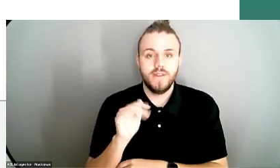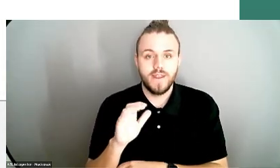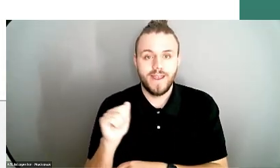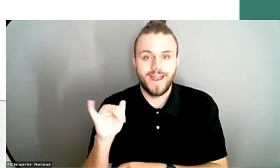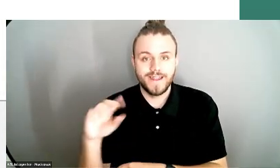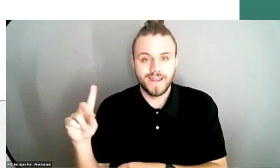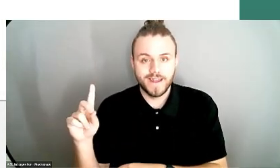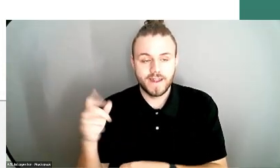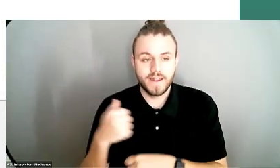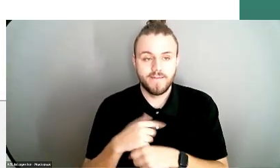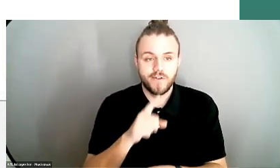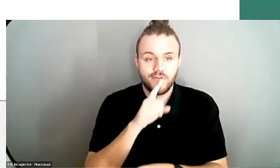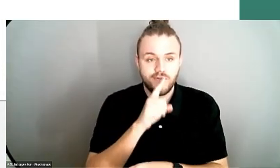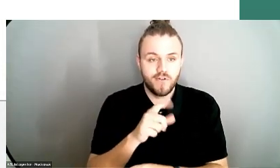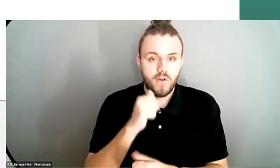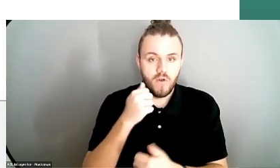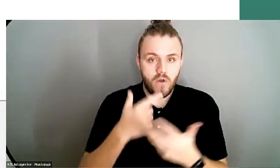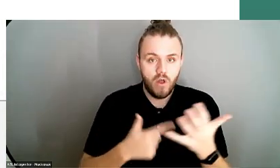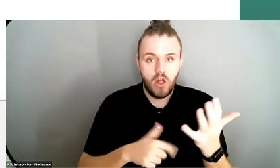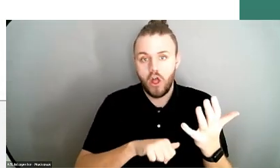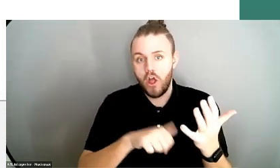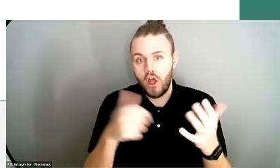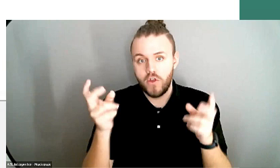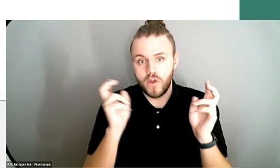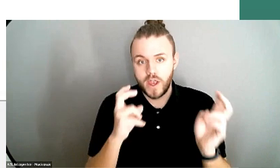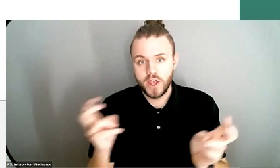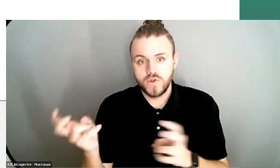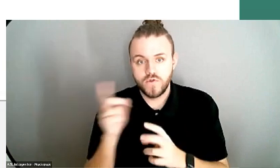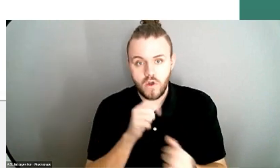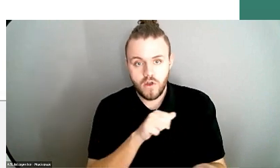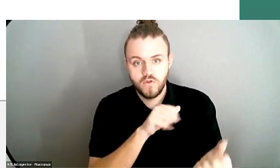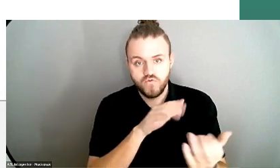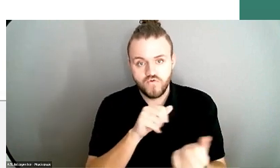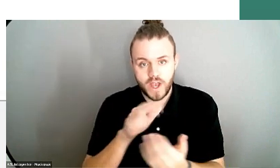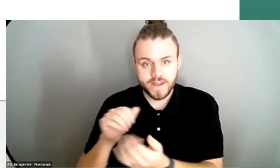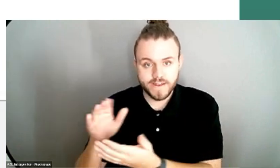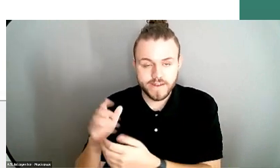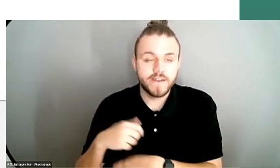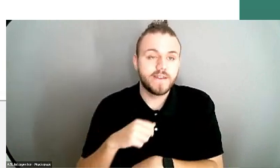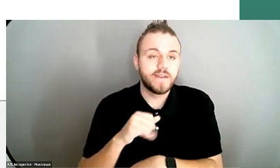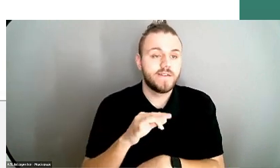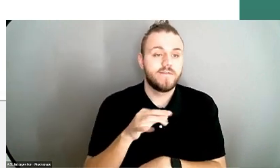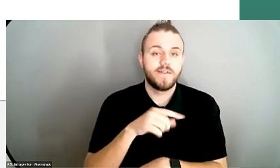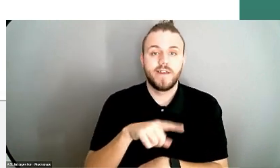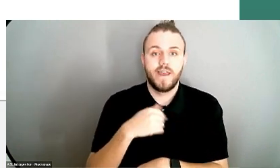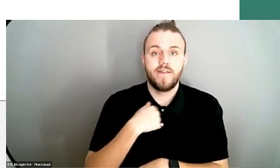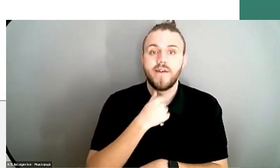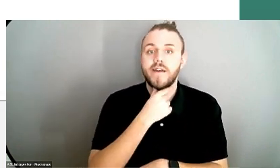all other health issues have been addressed. If somebody has thyroid issues or